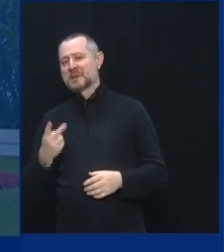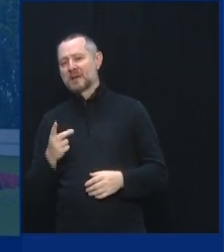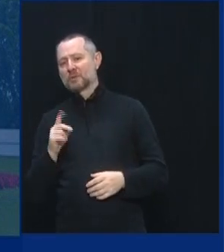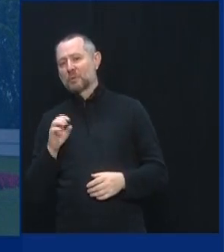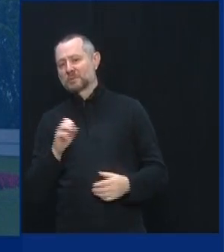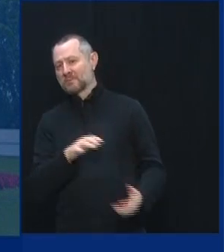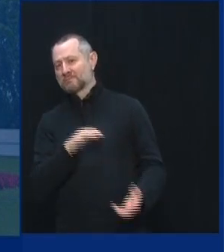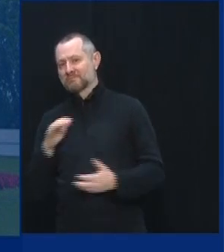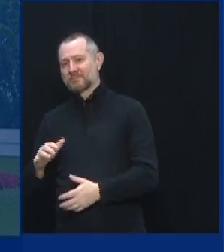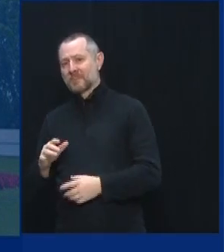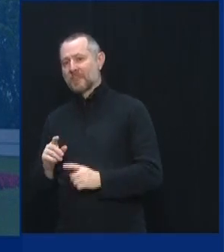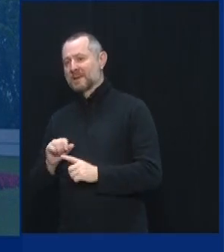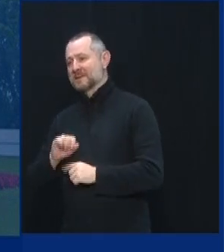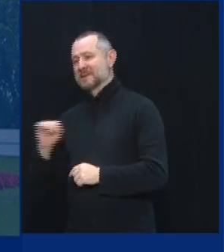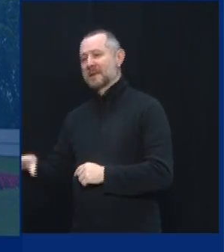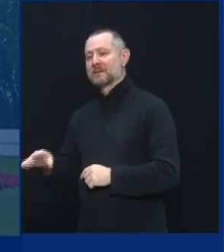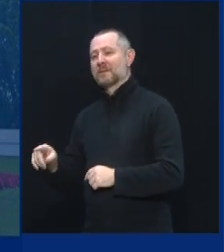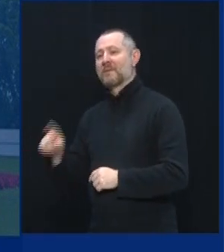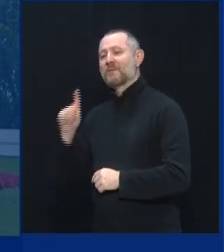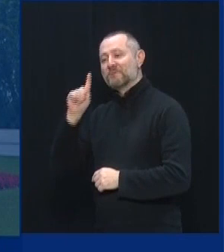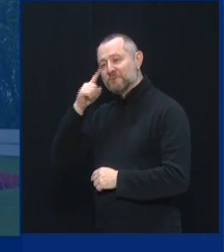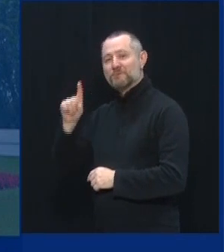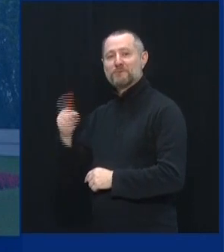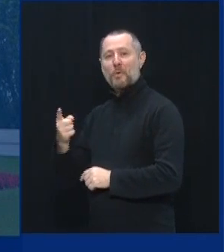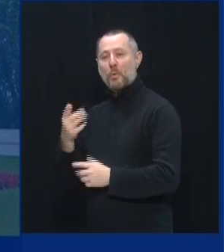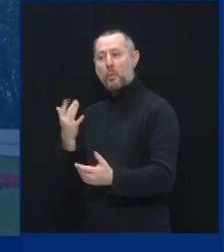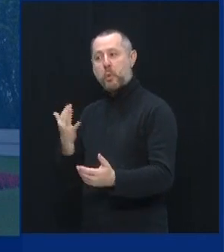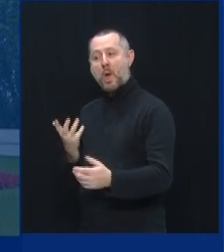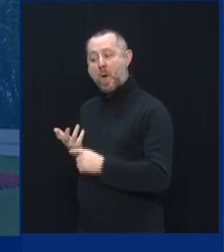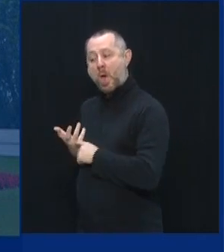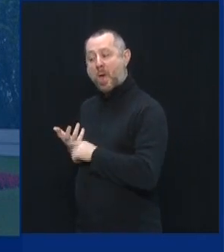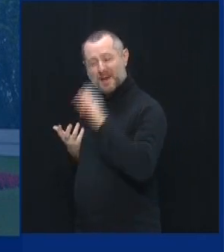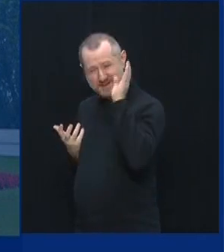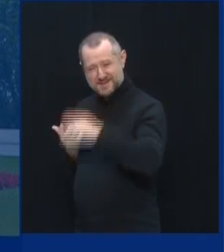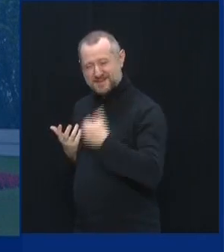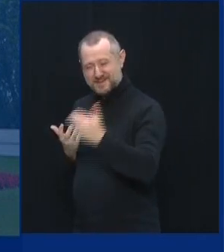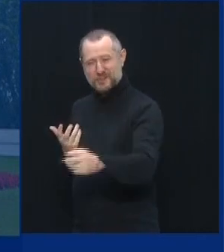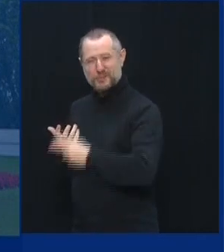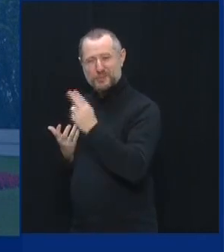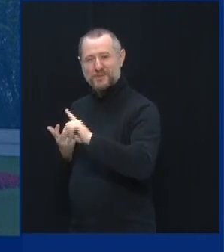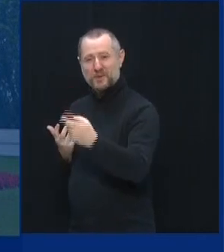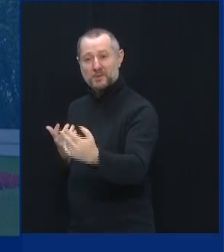GOVERNORS AND SOME HEALTH EXPERTS SAYING START TO USE THE